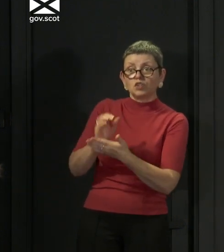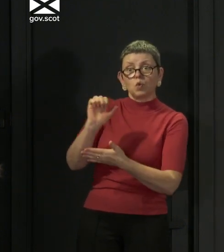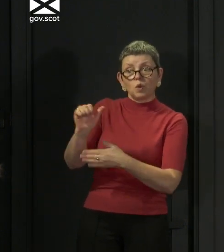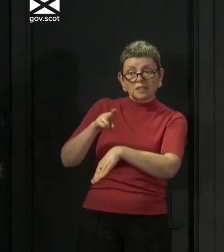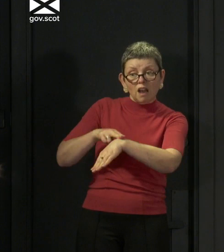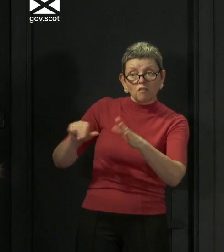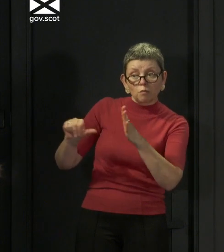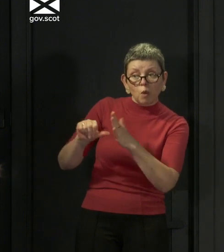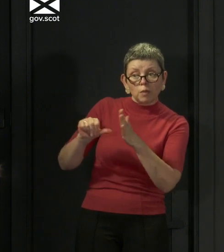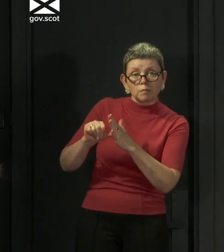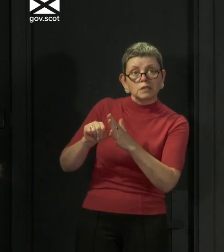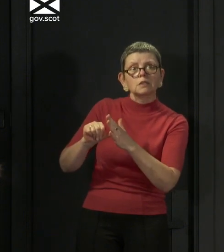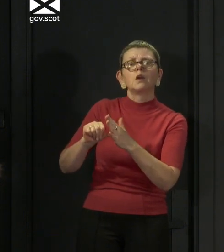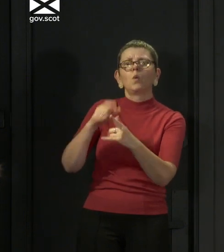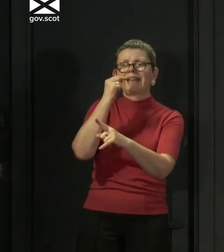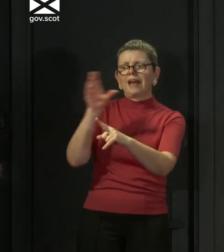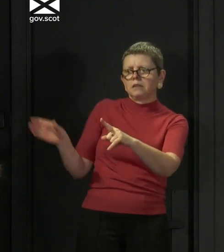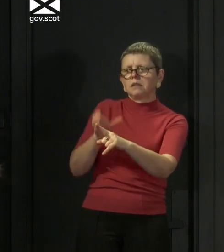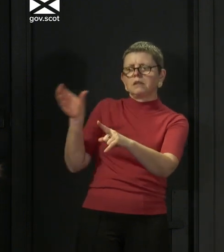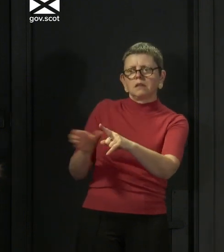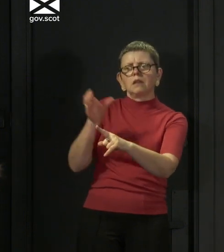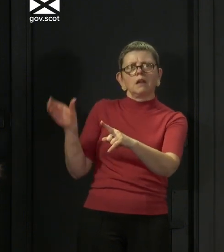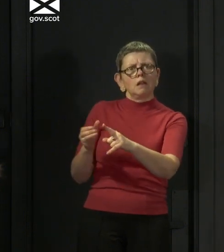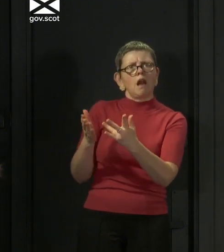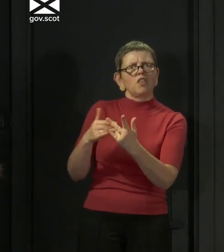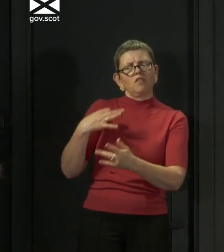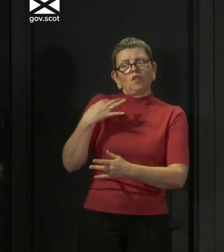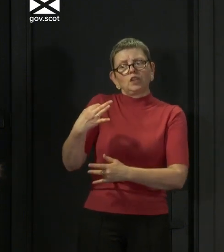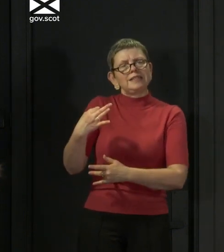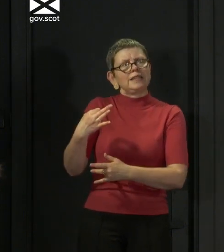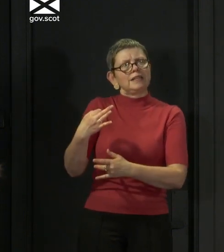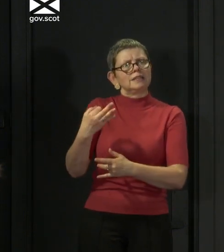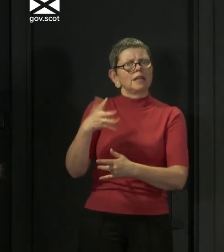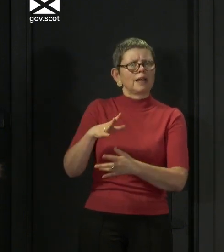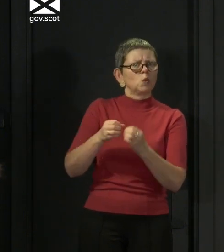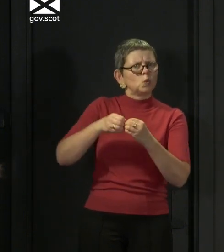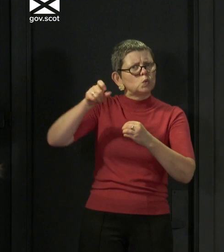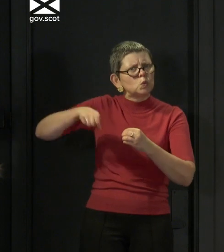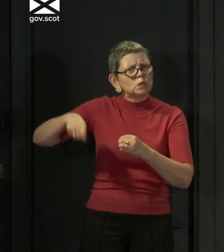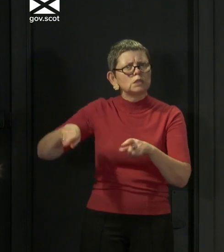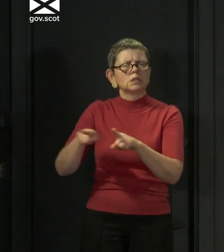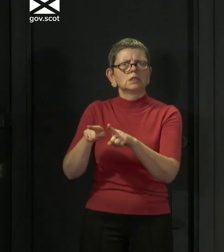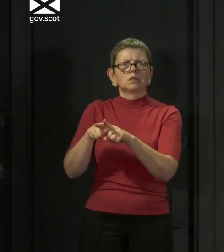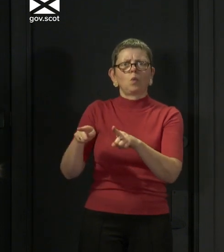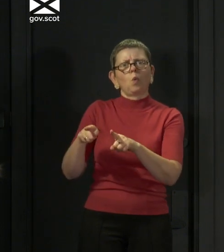and the students that we've had come in and help we can provide staff to cover that, and